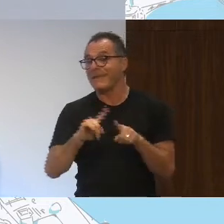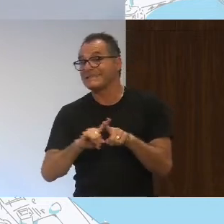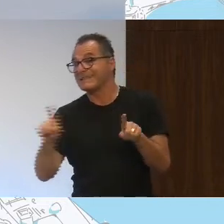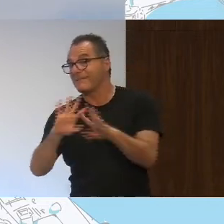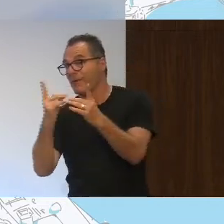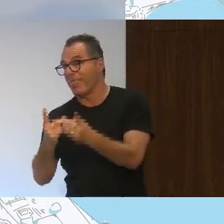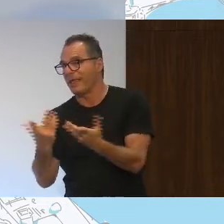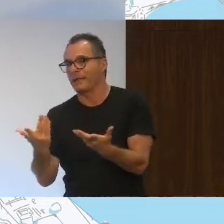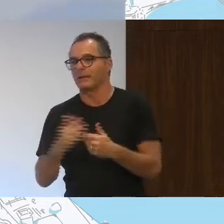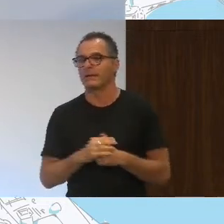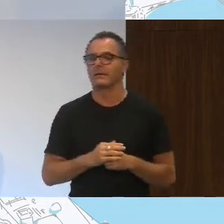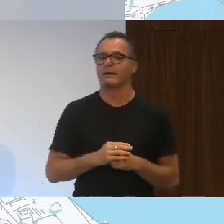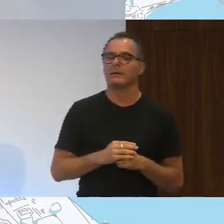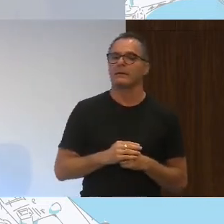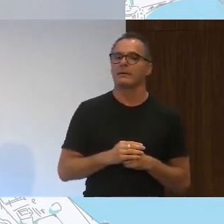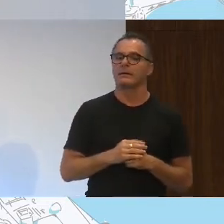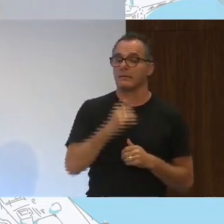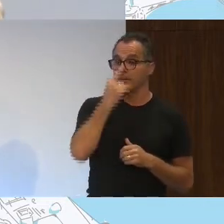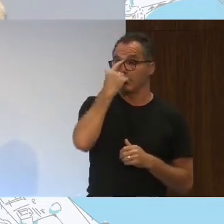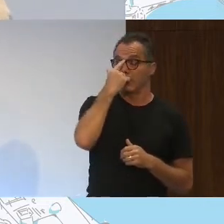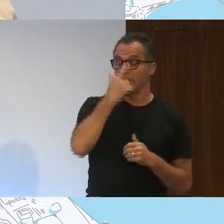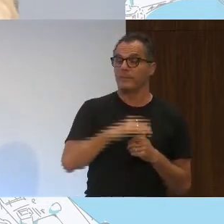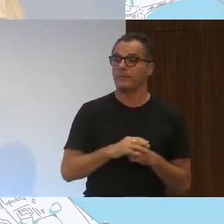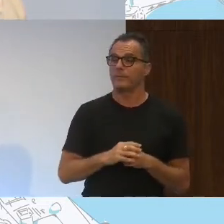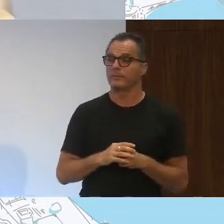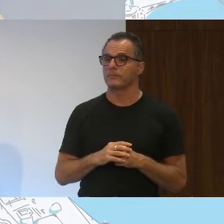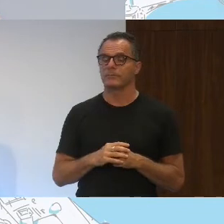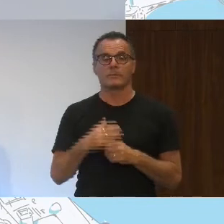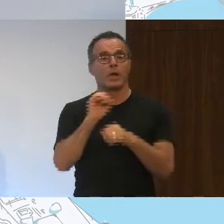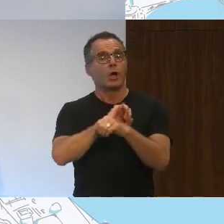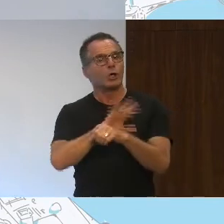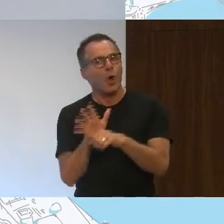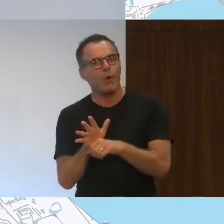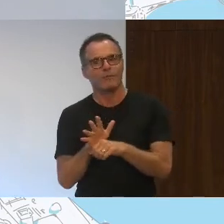I mean, the other thing to say is COVID does weird things to migraine as well.